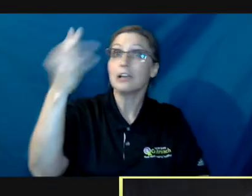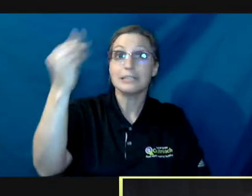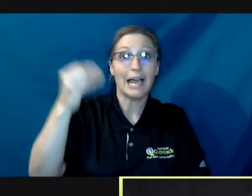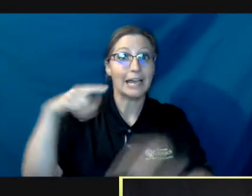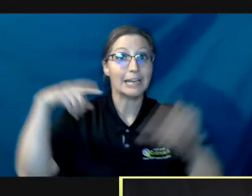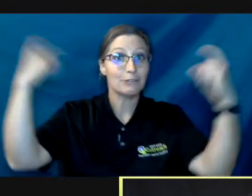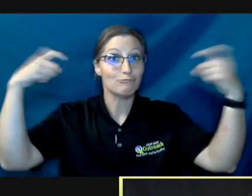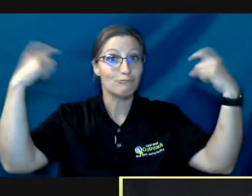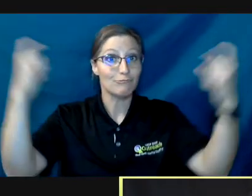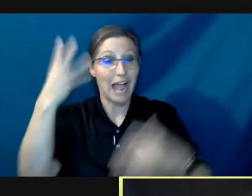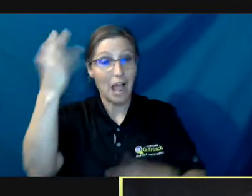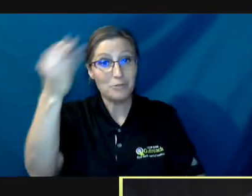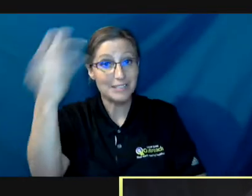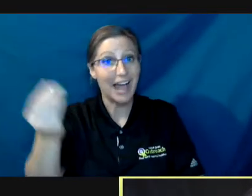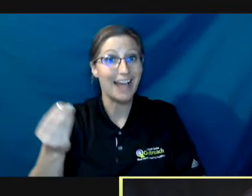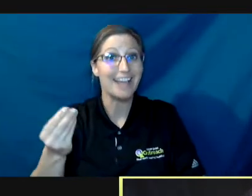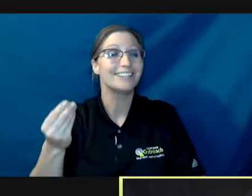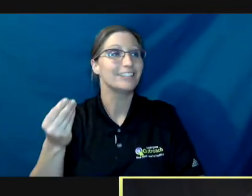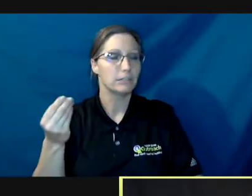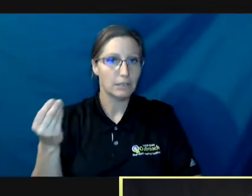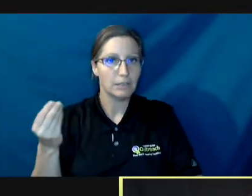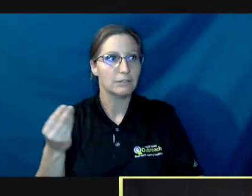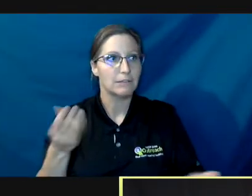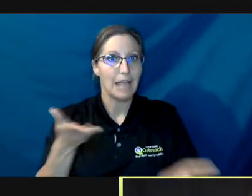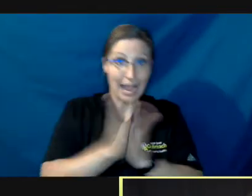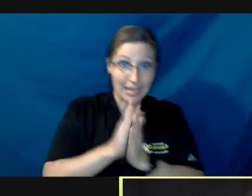and you're available to provide services as needed